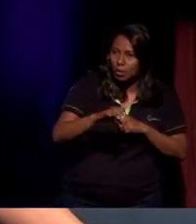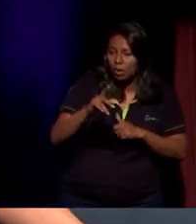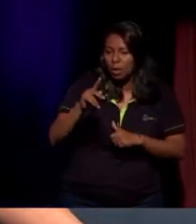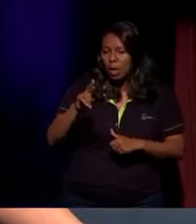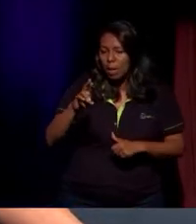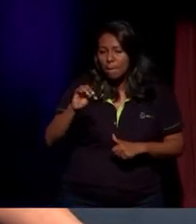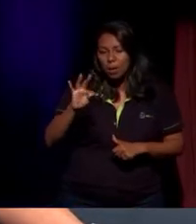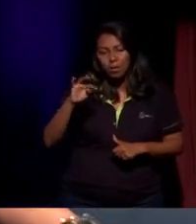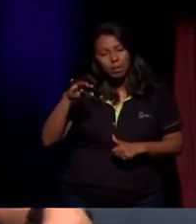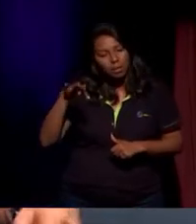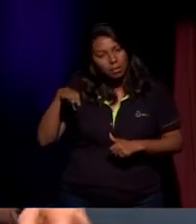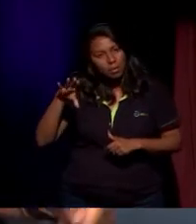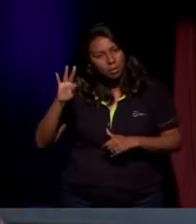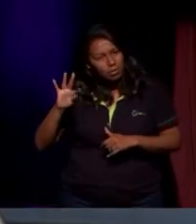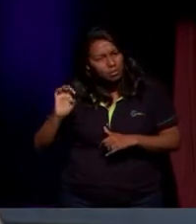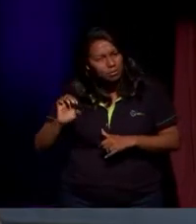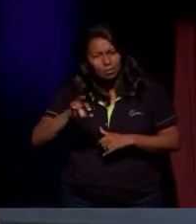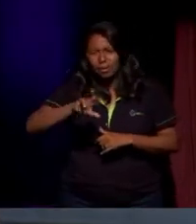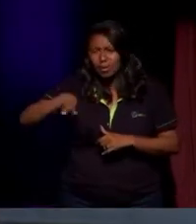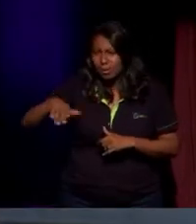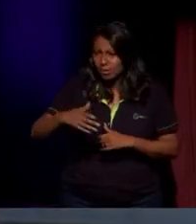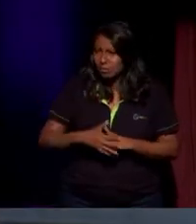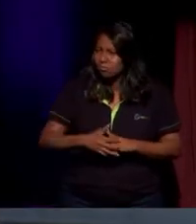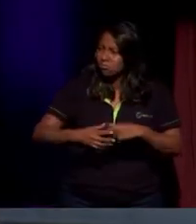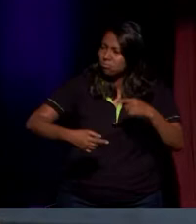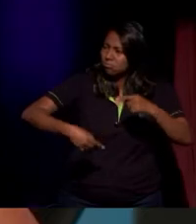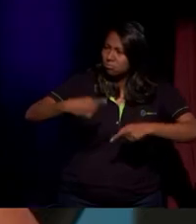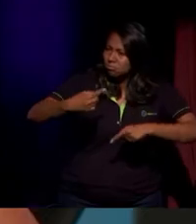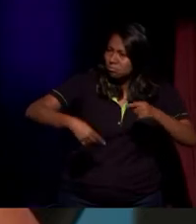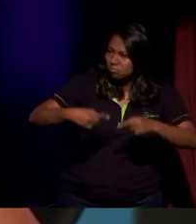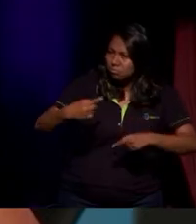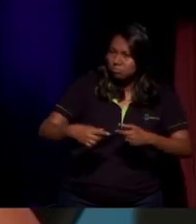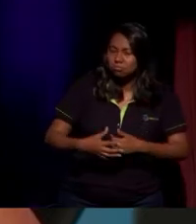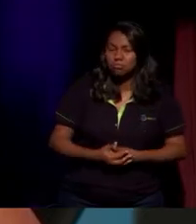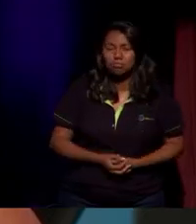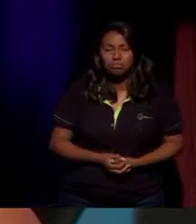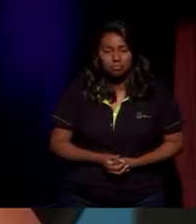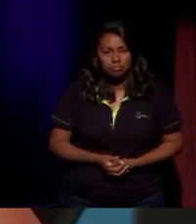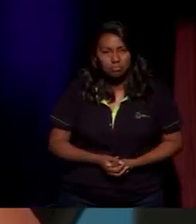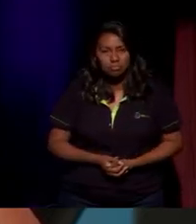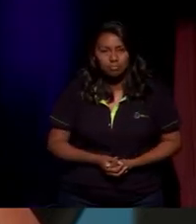This issue was discussed at the of the Penal Code, because we had